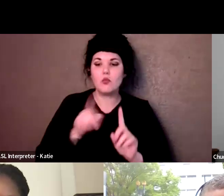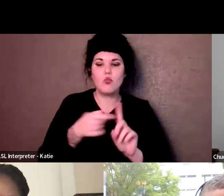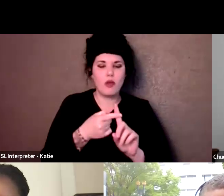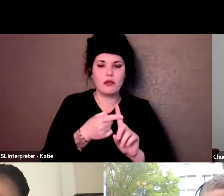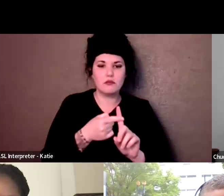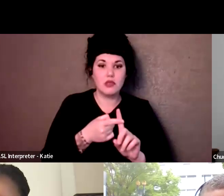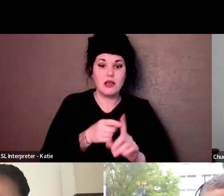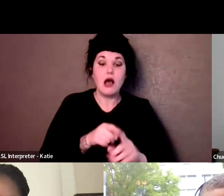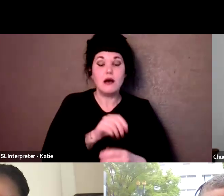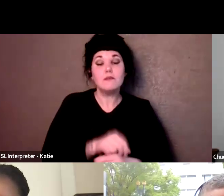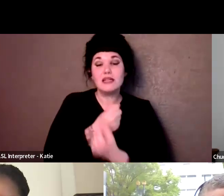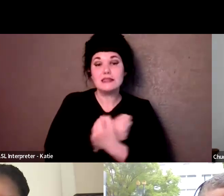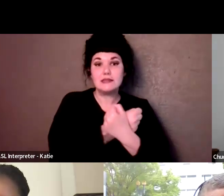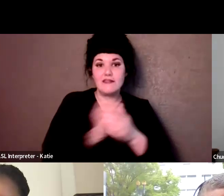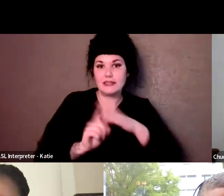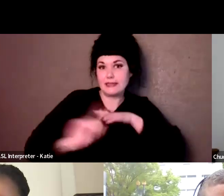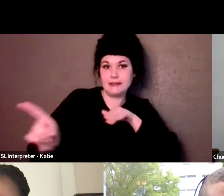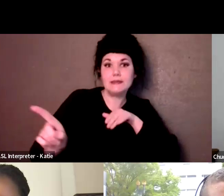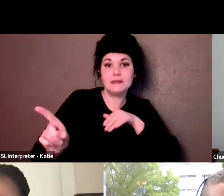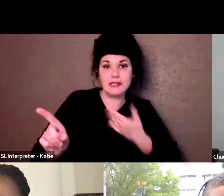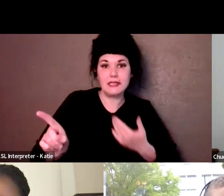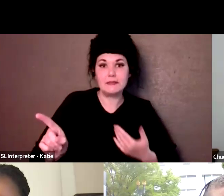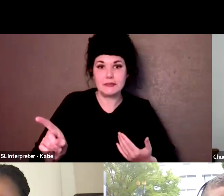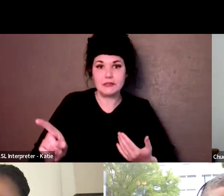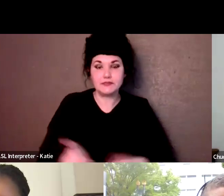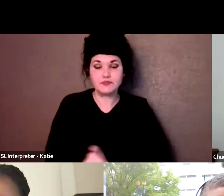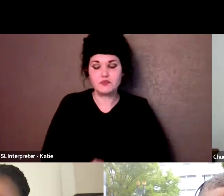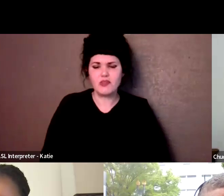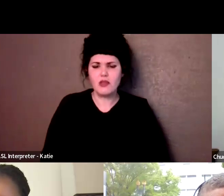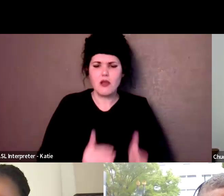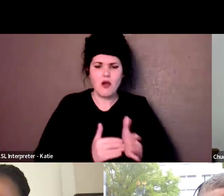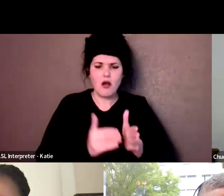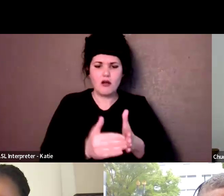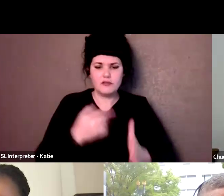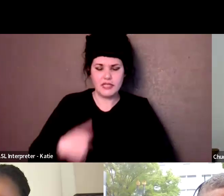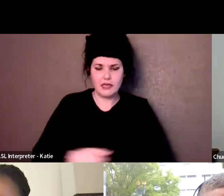find is that folks often live in places where the more community based mental health services aren't